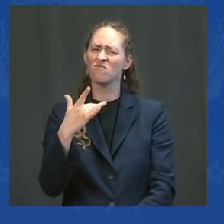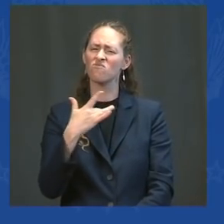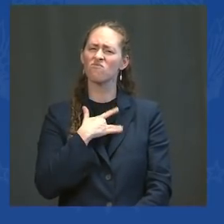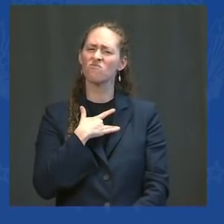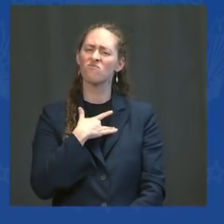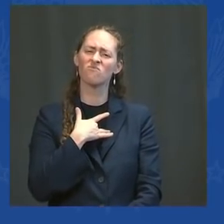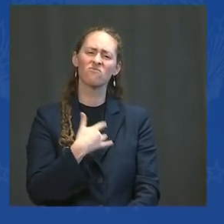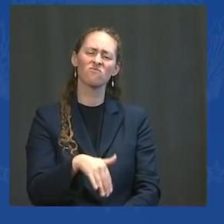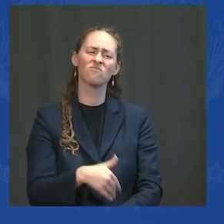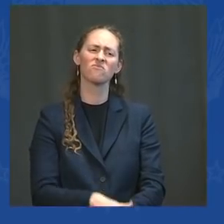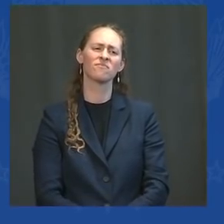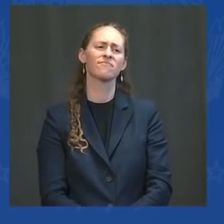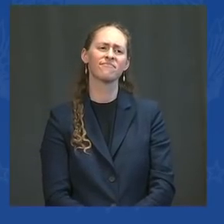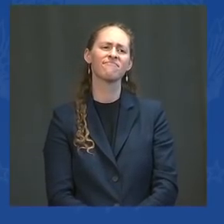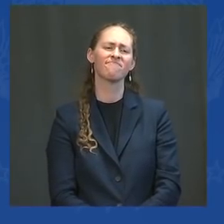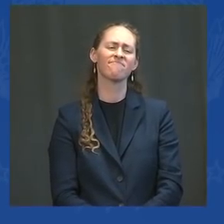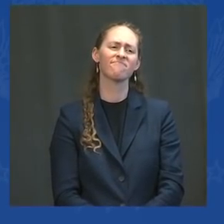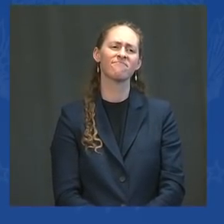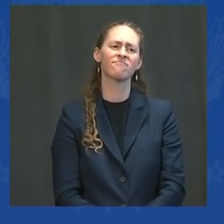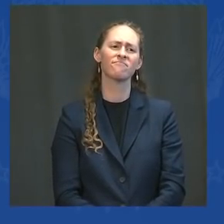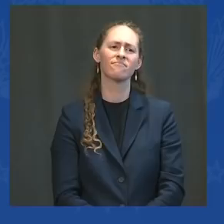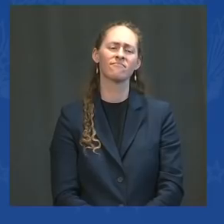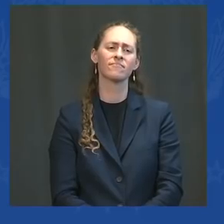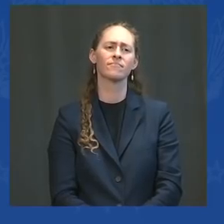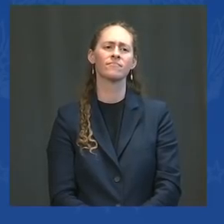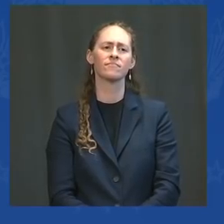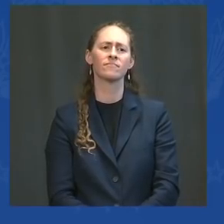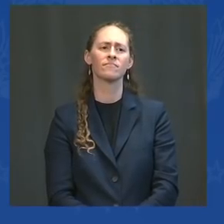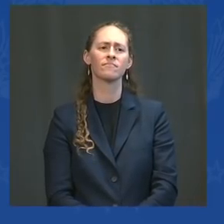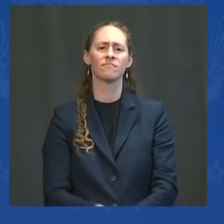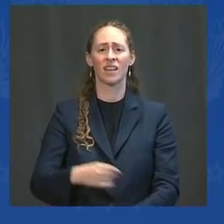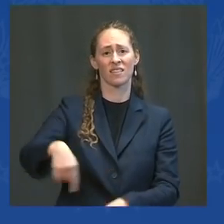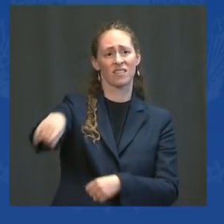It breaks the heart of the nation to remember that you were assaulted